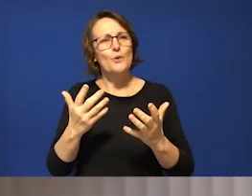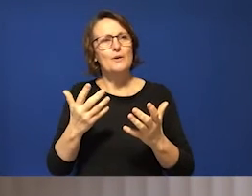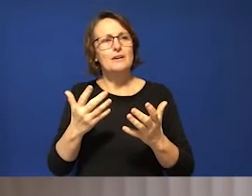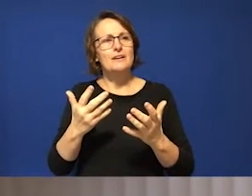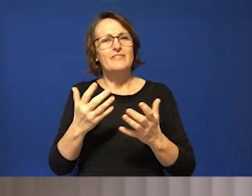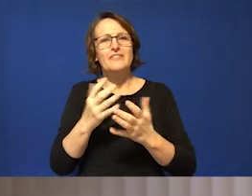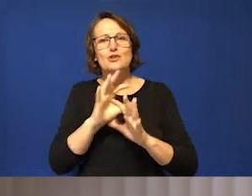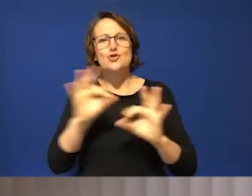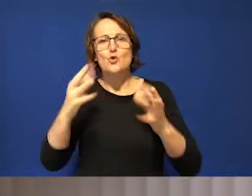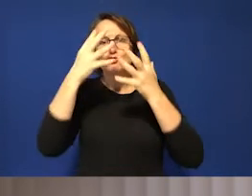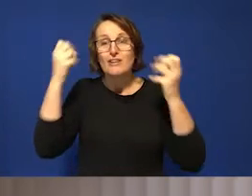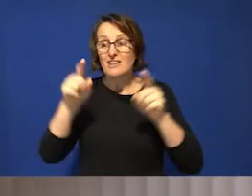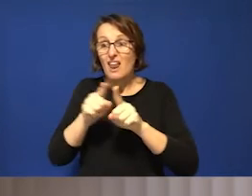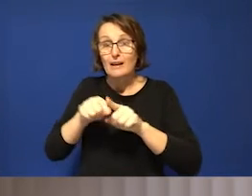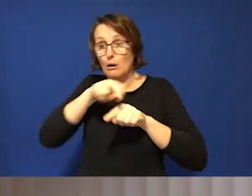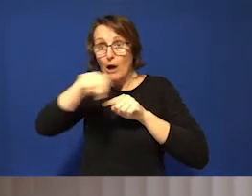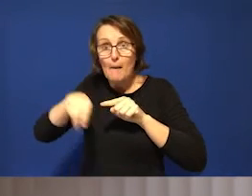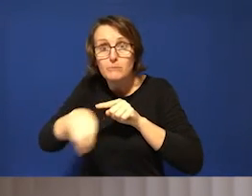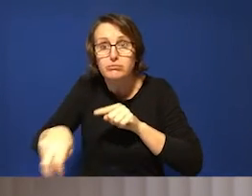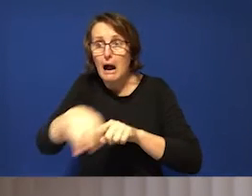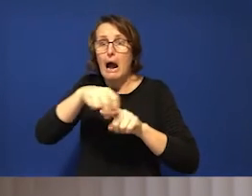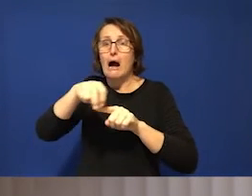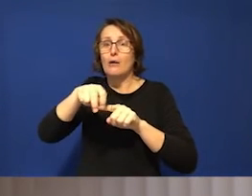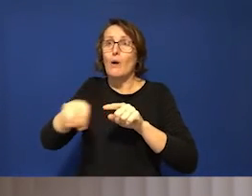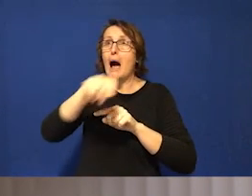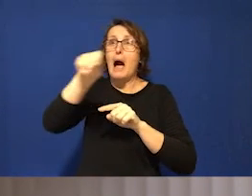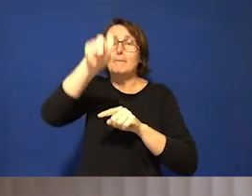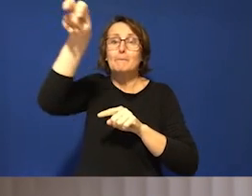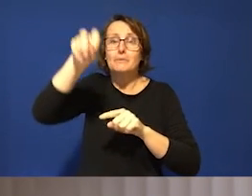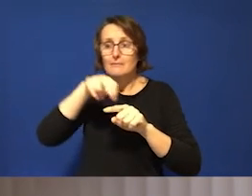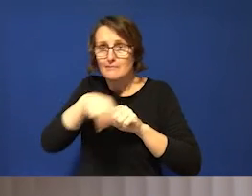of having to run up and down those stone staircase,